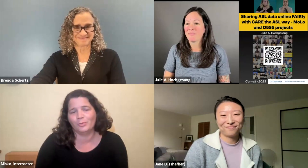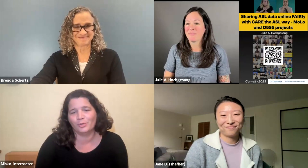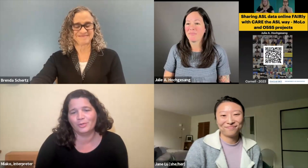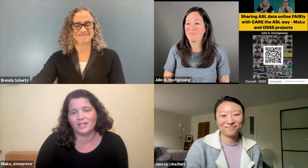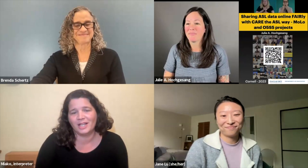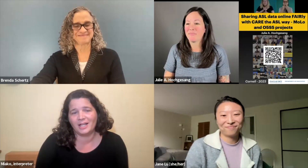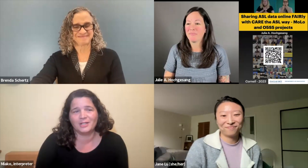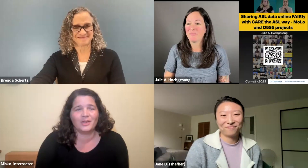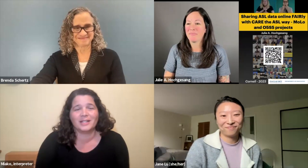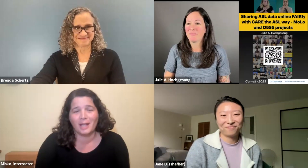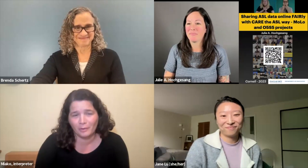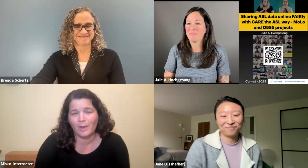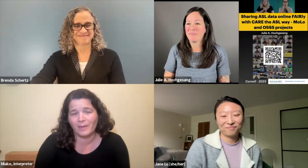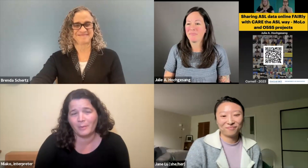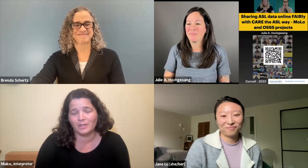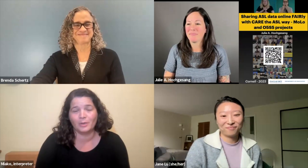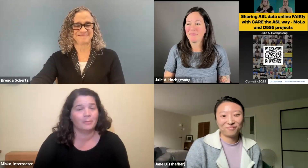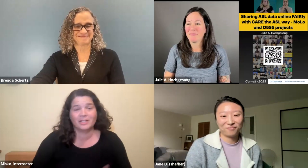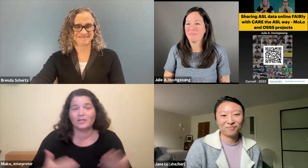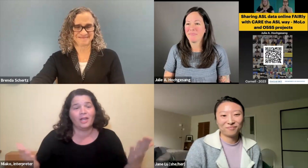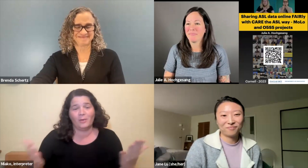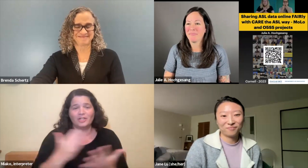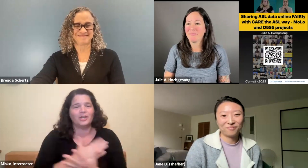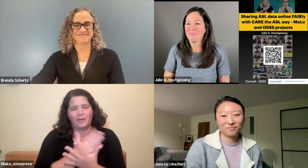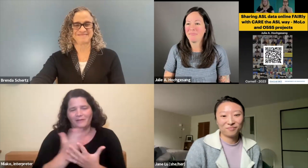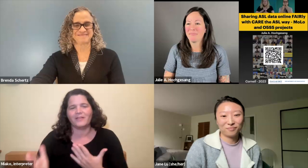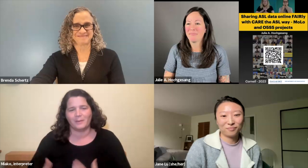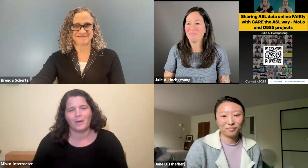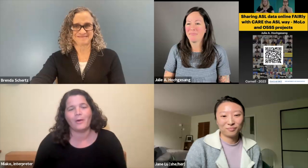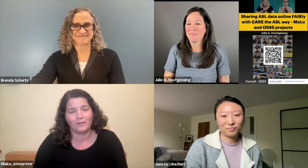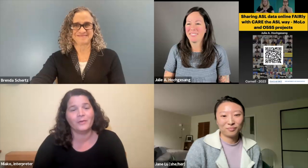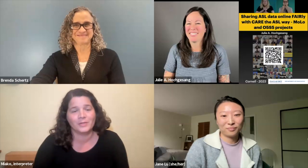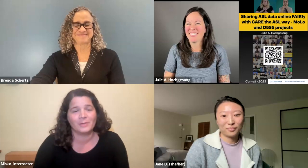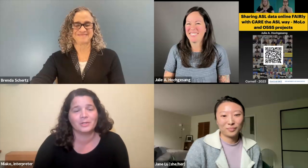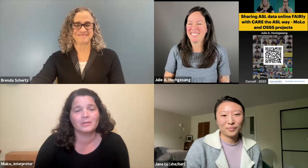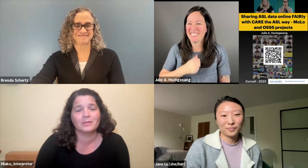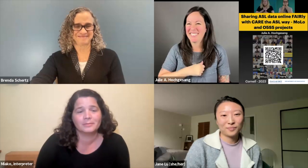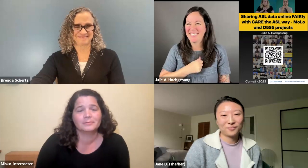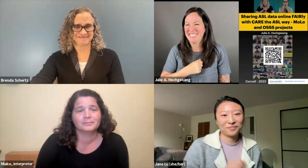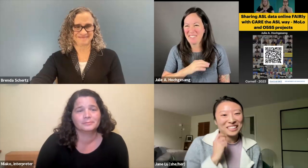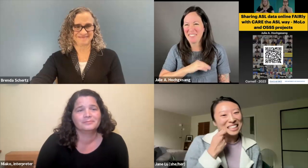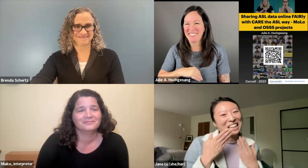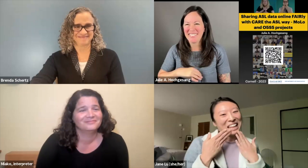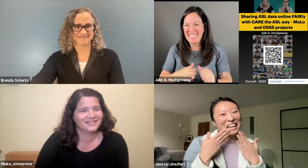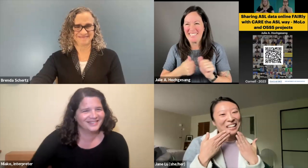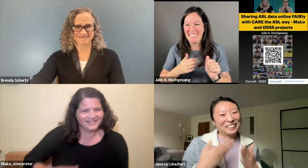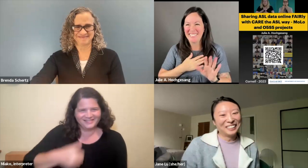produced the data so that's another way that we can do it but it's a great question and we have to think about all of those